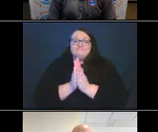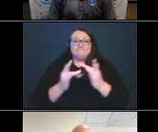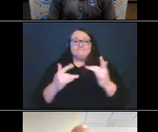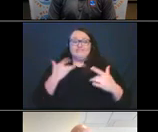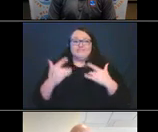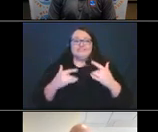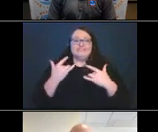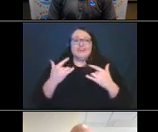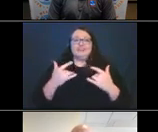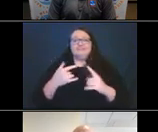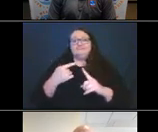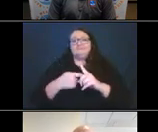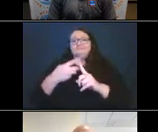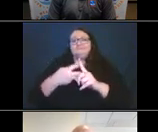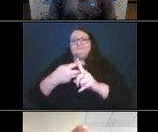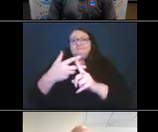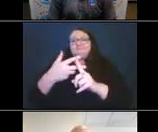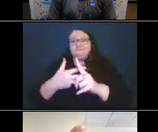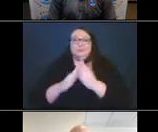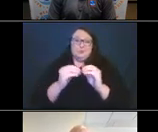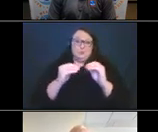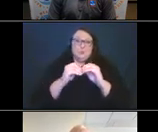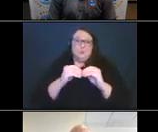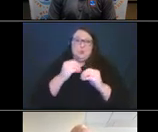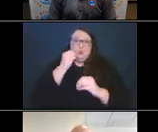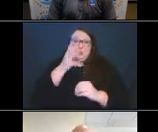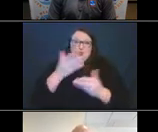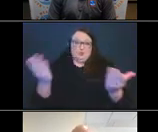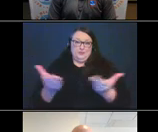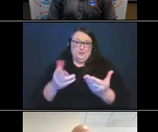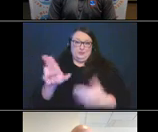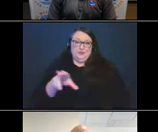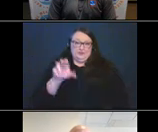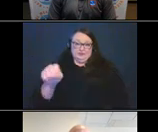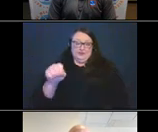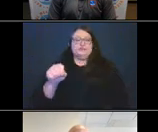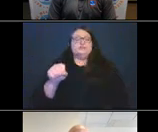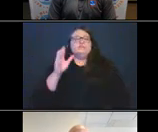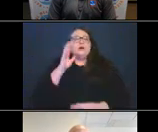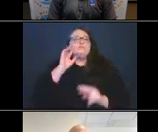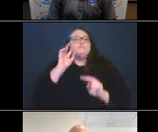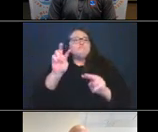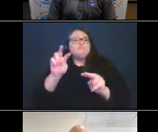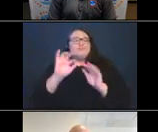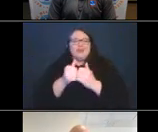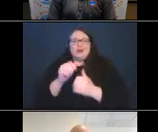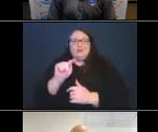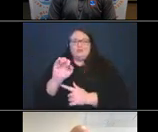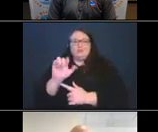coming months as it gets warmer in the United States, how these tools get used and continue